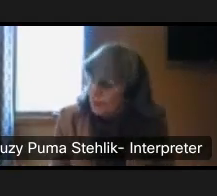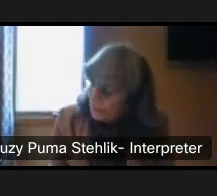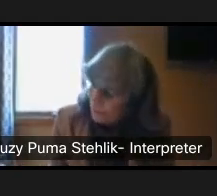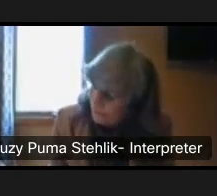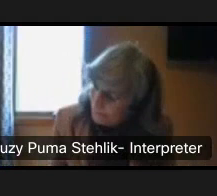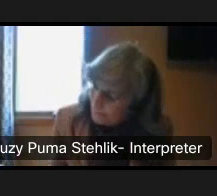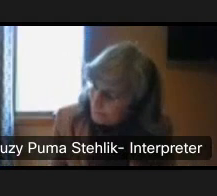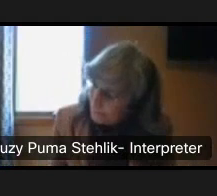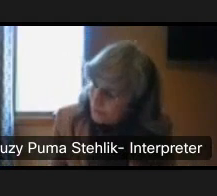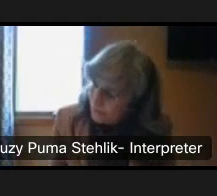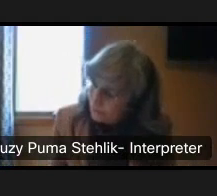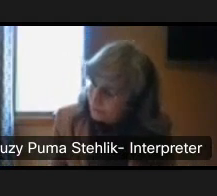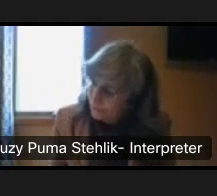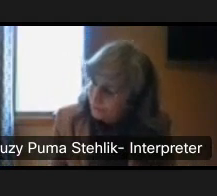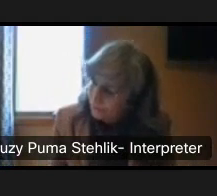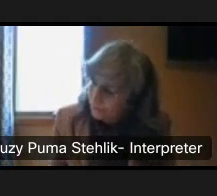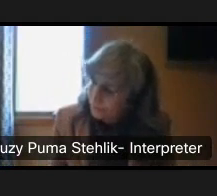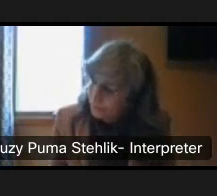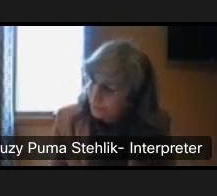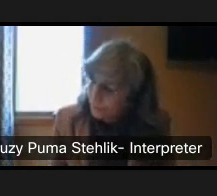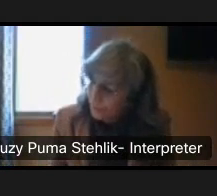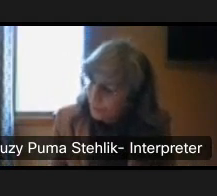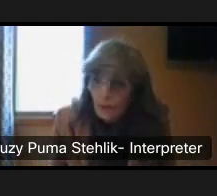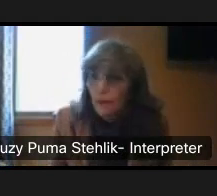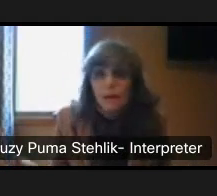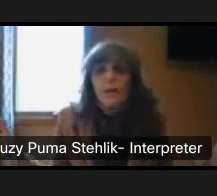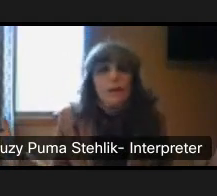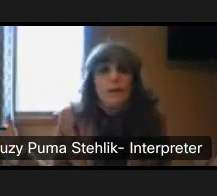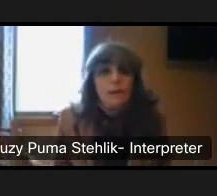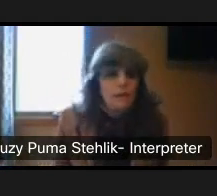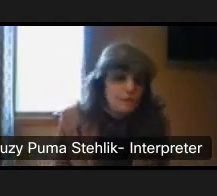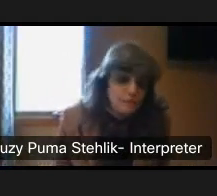There shall be from Cory, at least 2, independent means of.